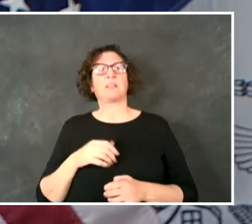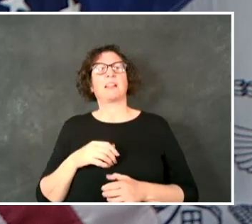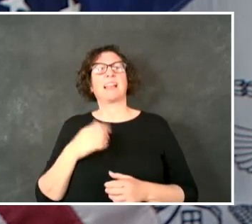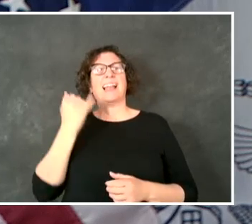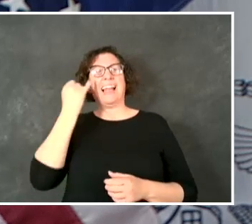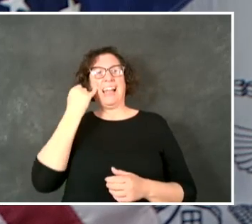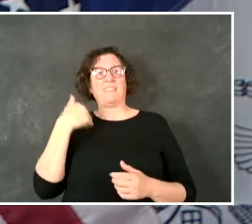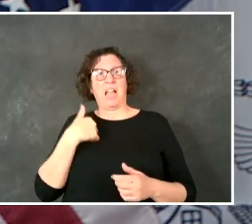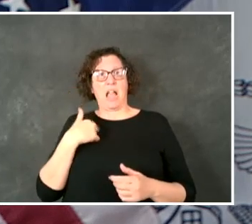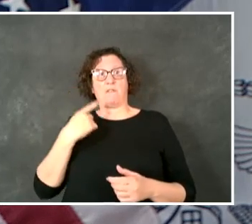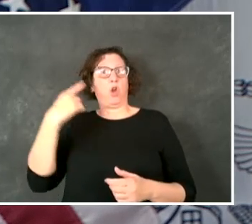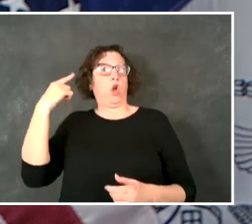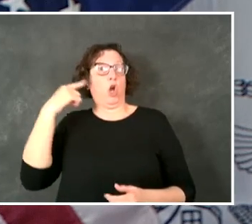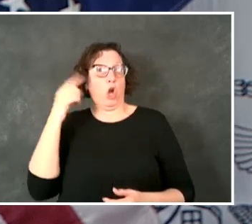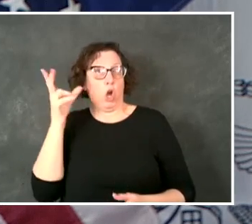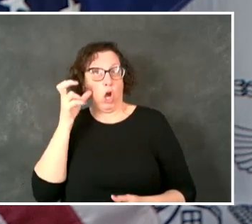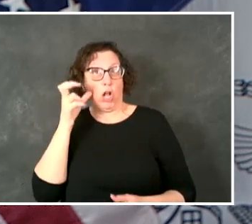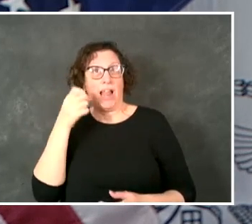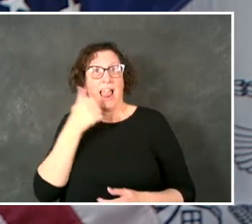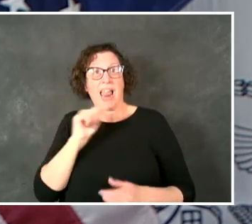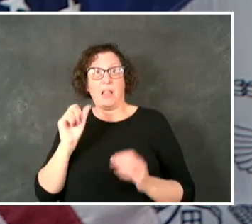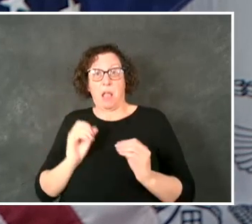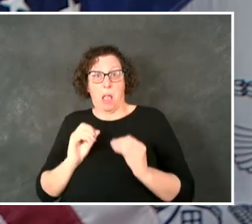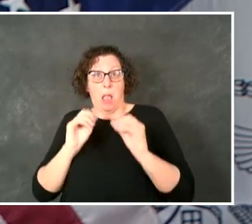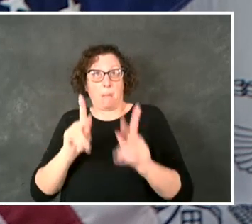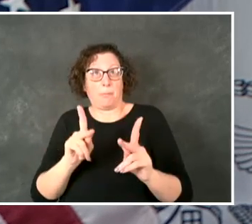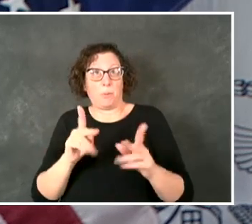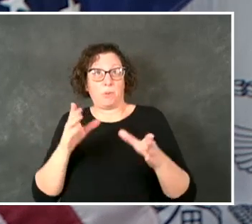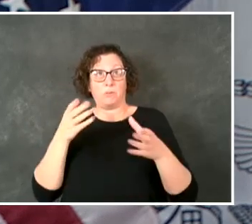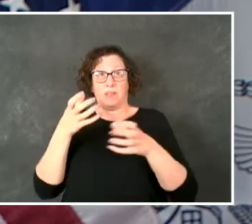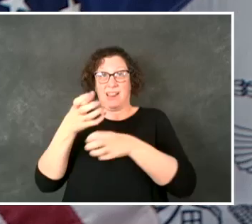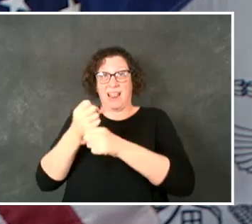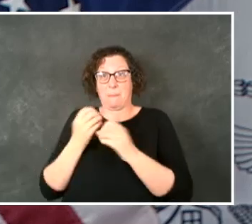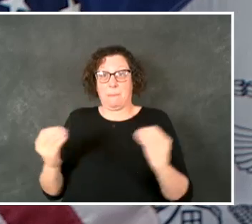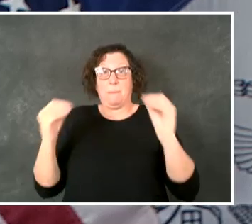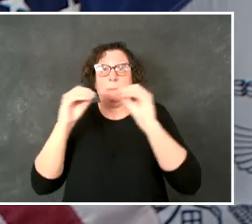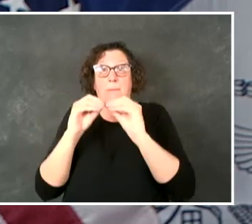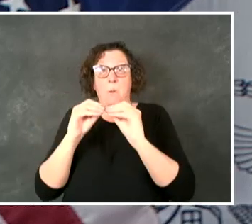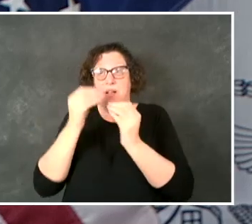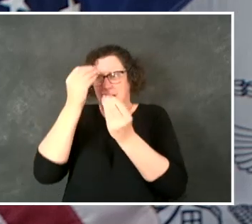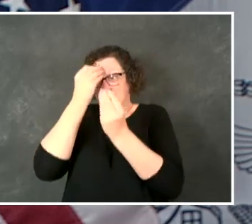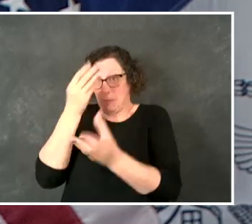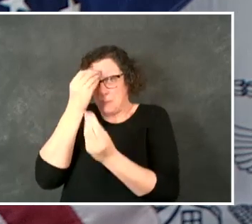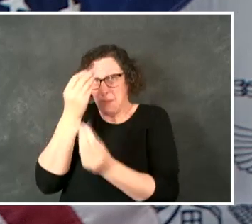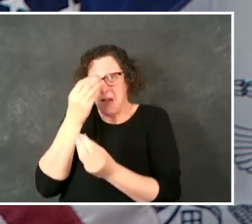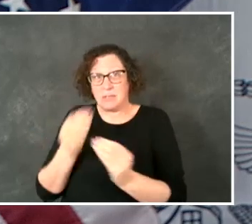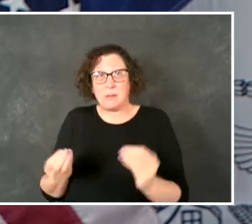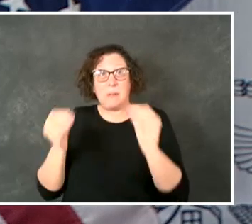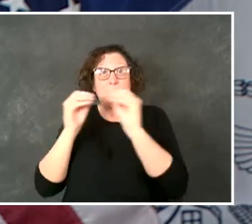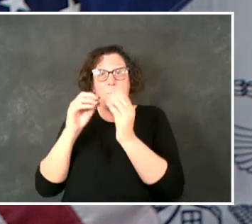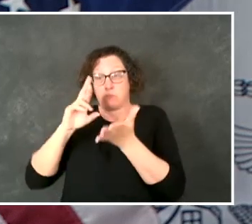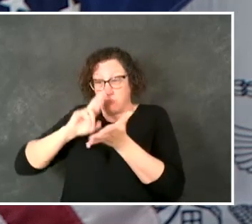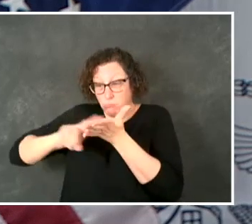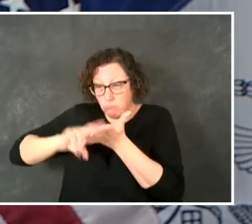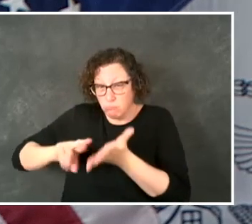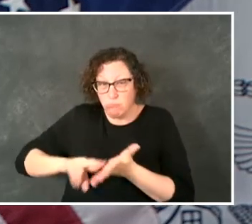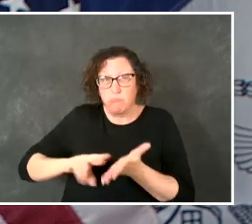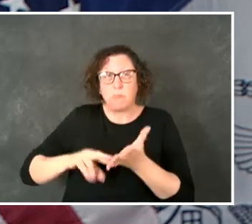AND MAYBE I CAN SPEAK ABOUT IT IN MORE DETAIL. WHEN EVER WE HEARD OF ANY OPPORTUNITY TO GET MORE